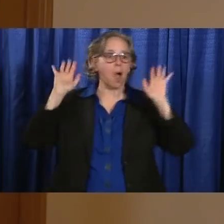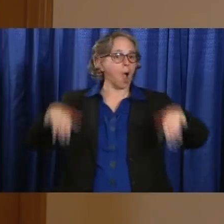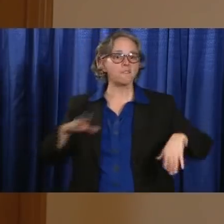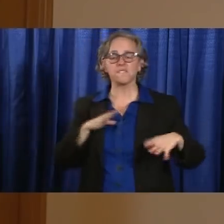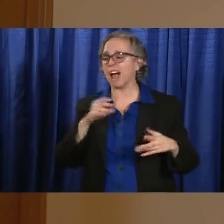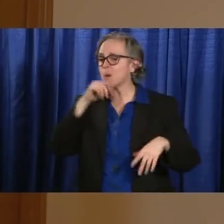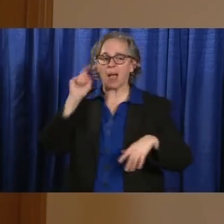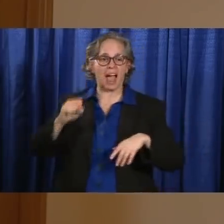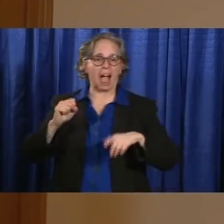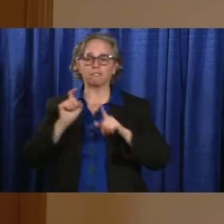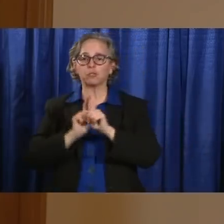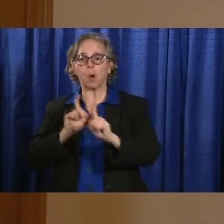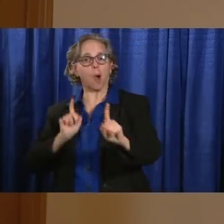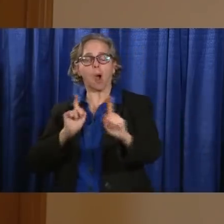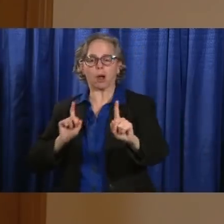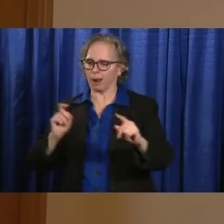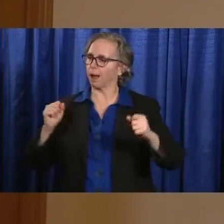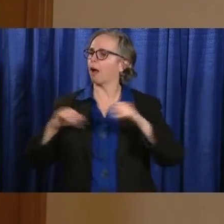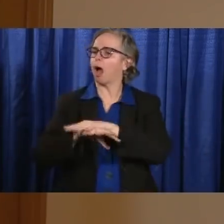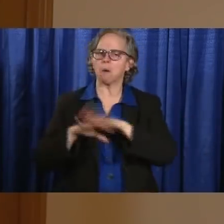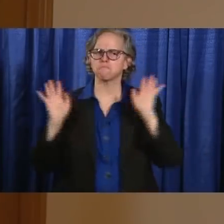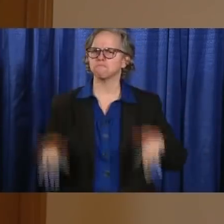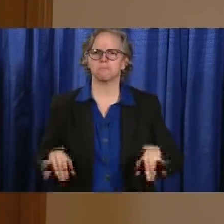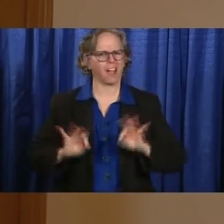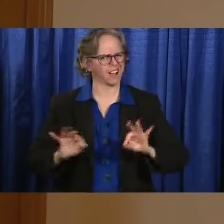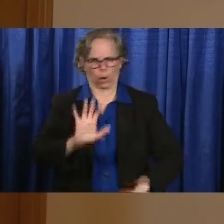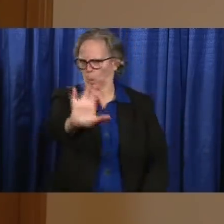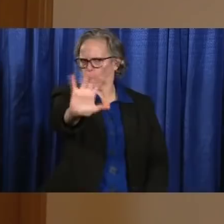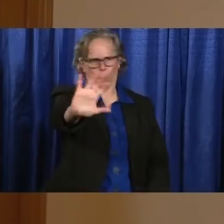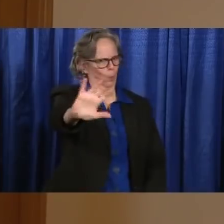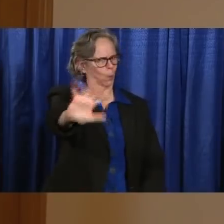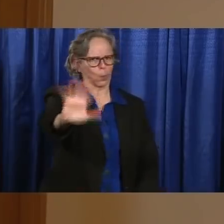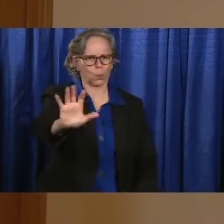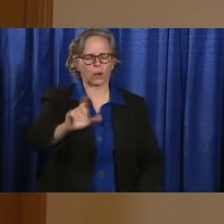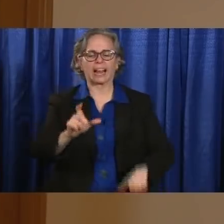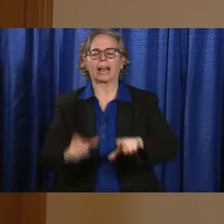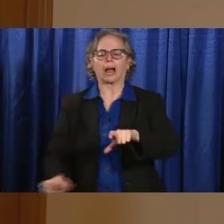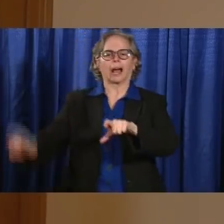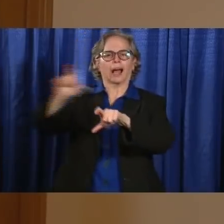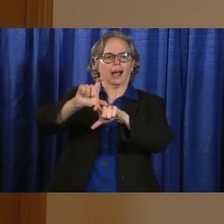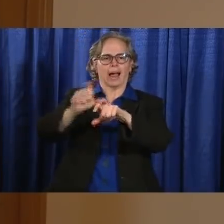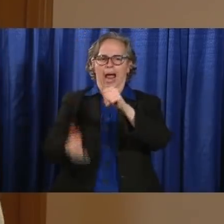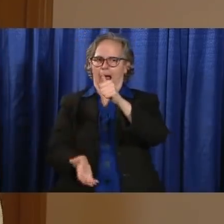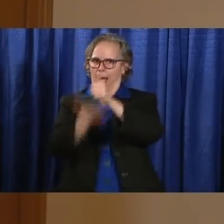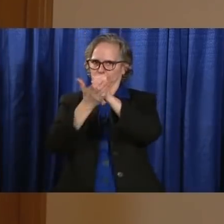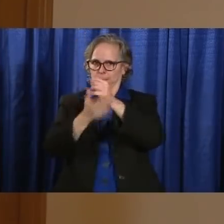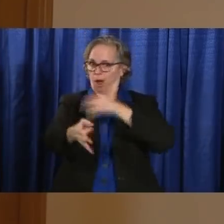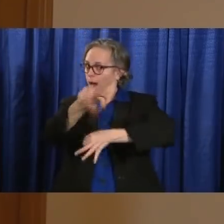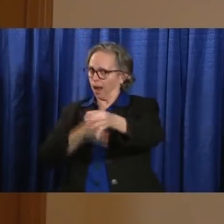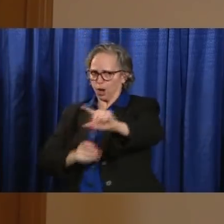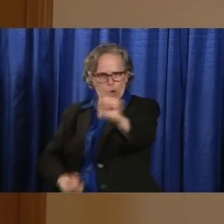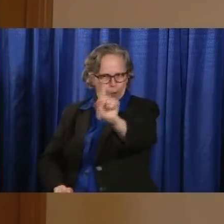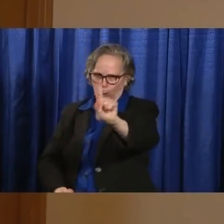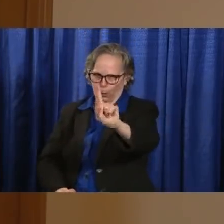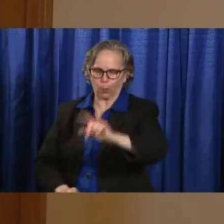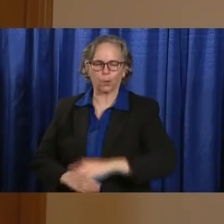THEY ARE NOT TO BE DONE INSTEAD OF WHAT WE ARE DOING. THAT IS VERY IMPORTANT BECAUSE